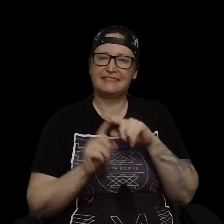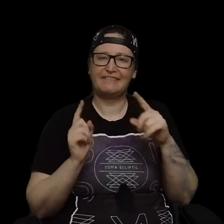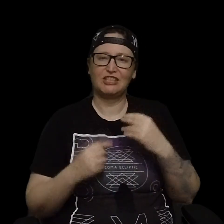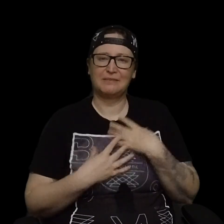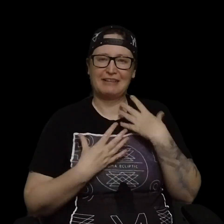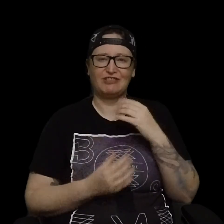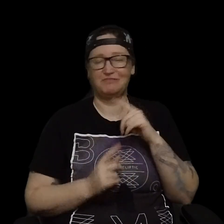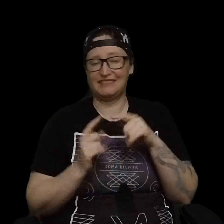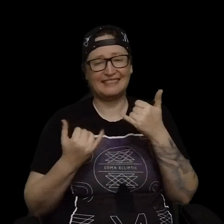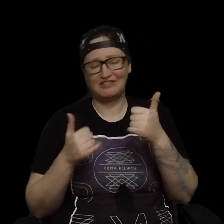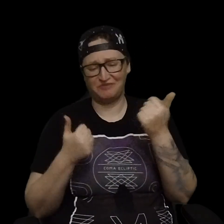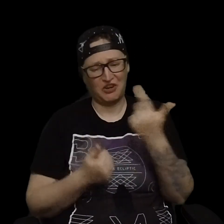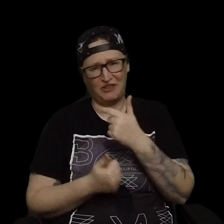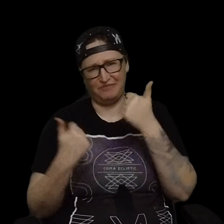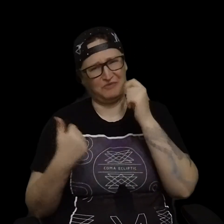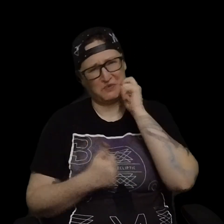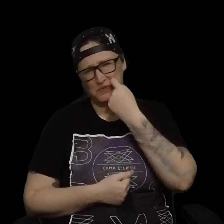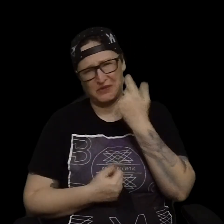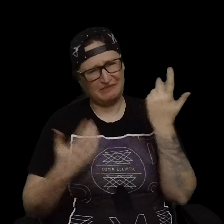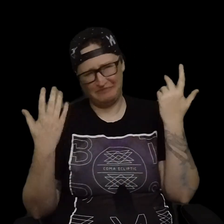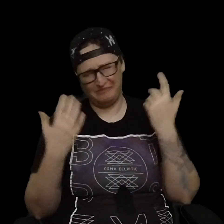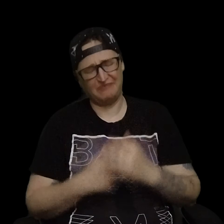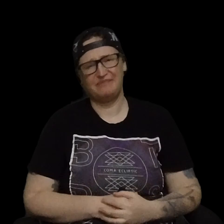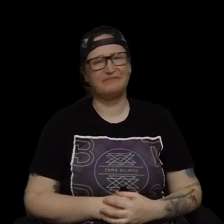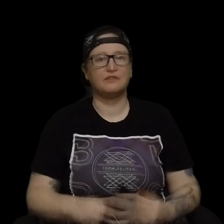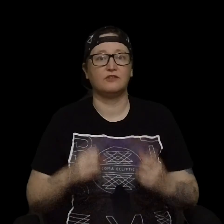some not so much you know where they got the inspiration but still all of them are really great